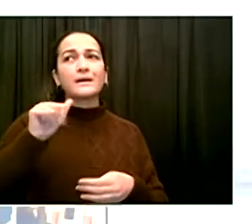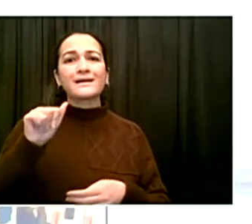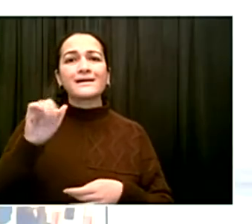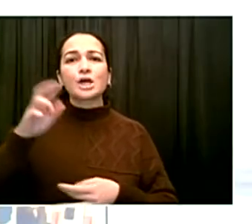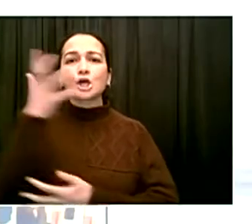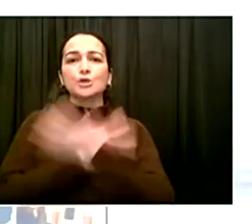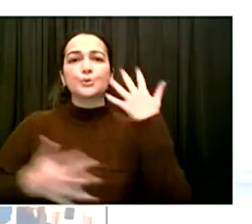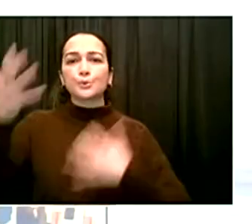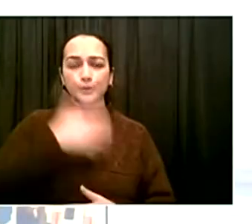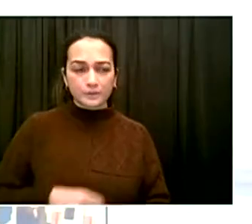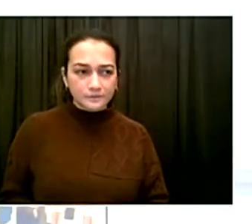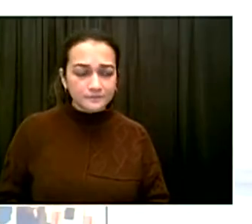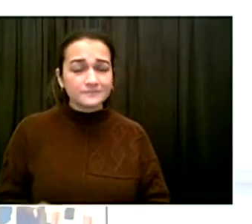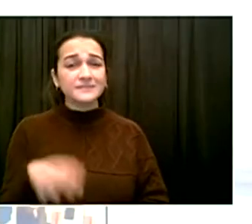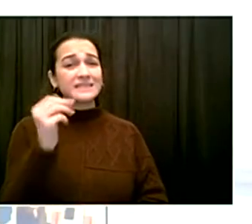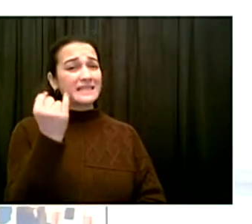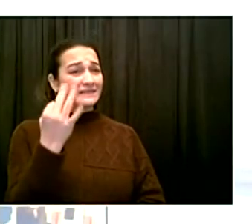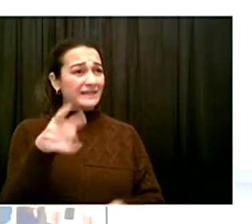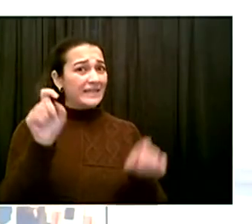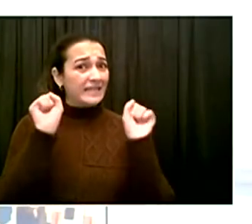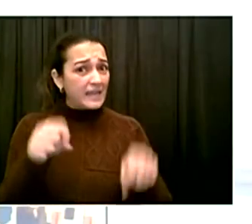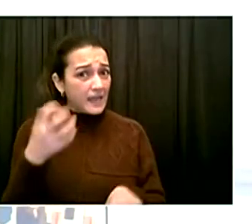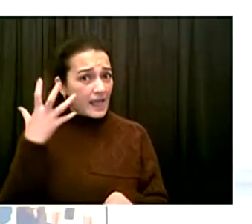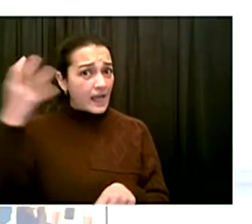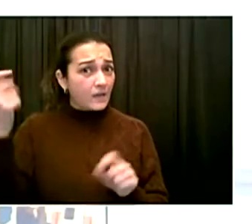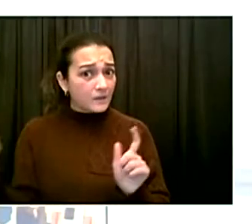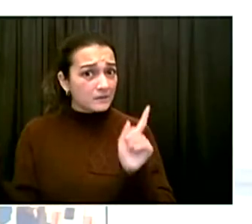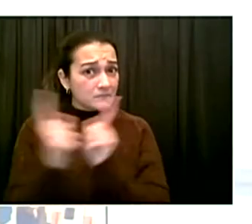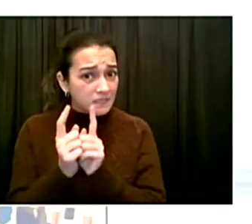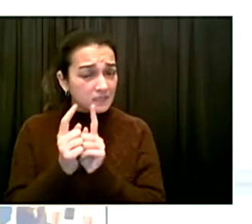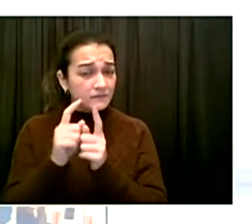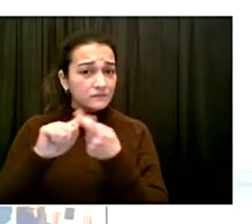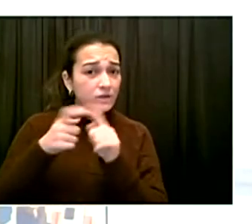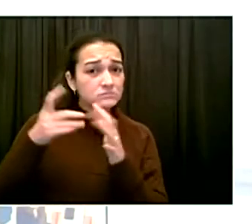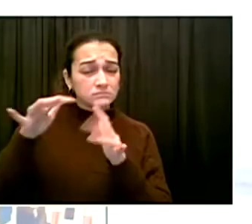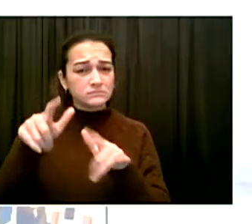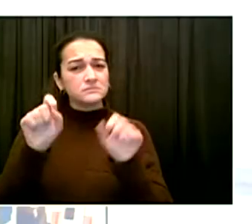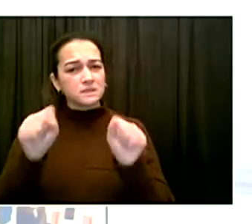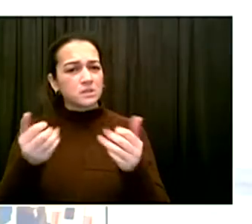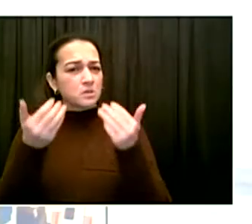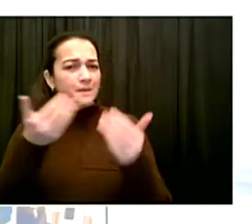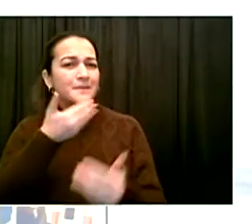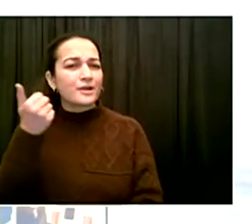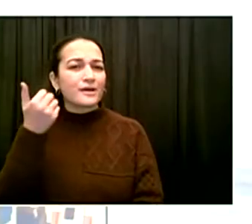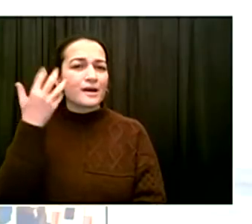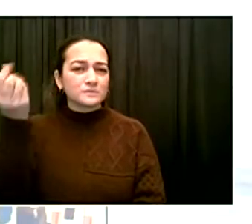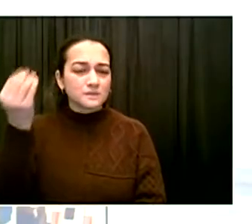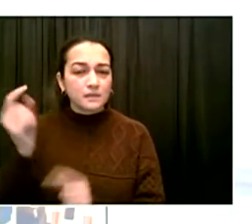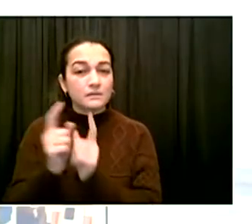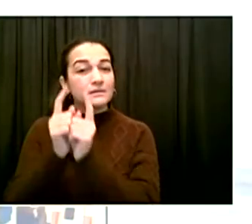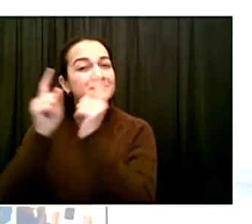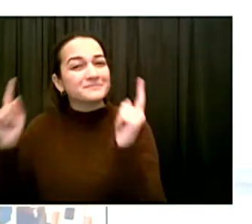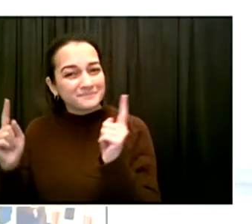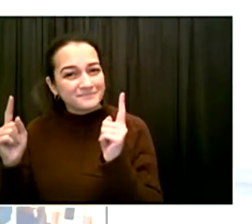A RUNNY NOSE.